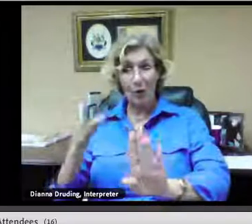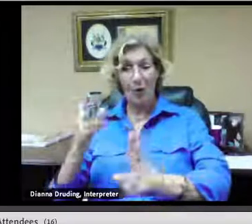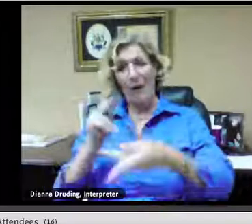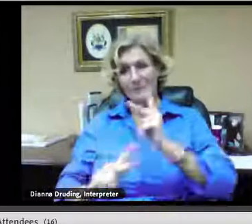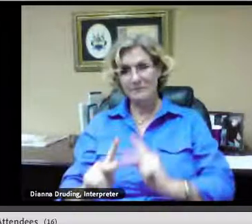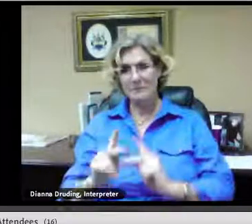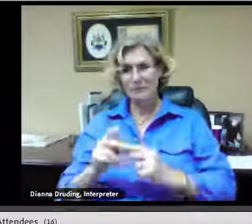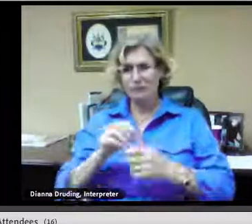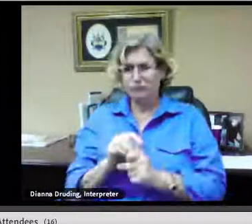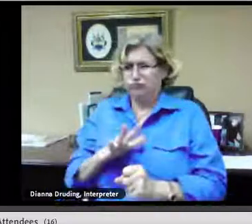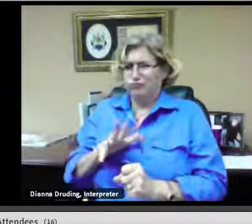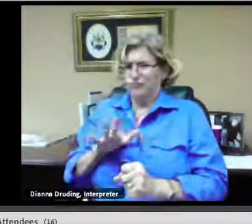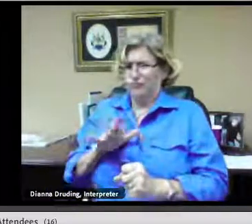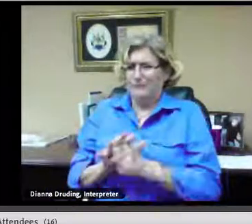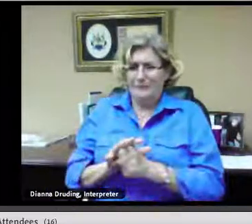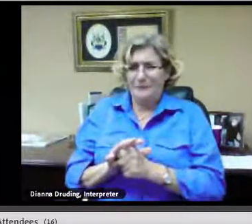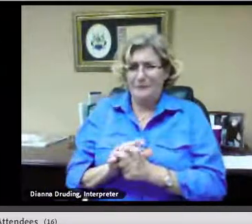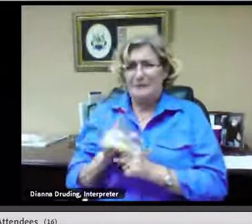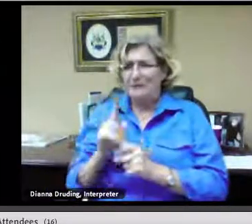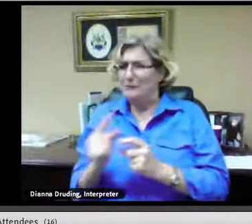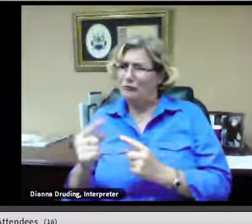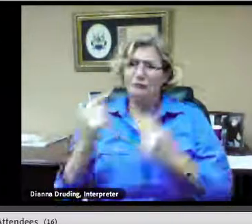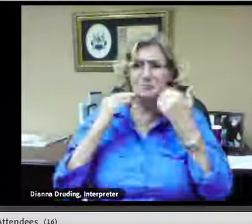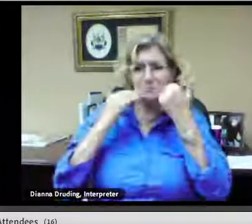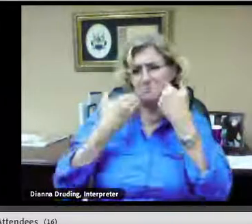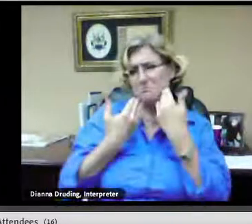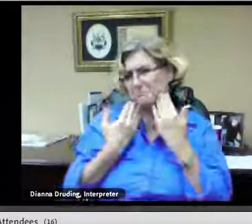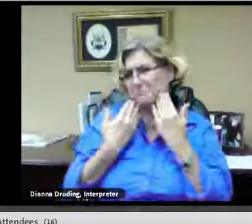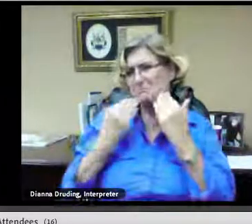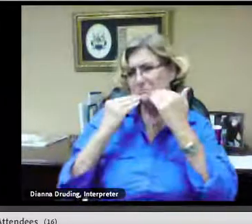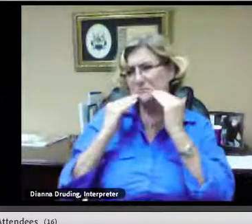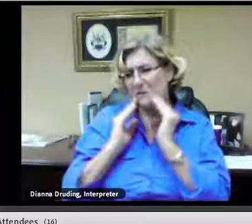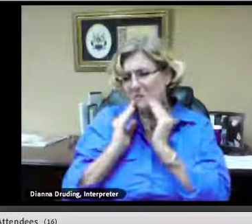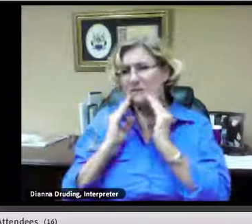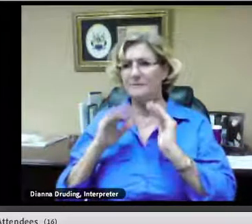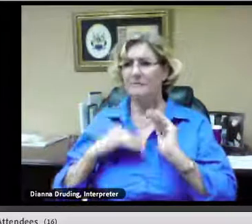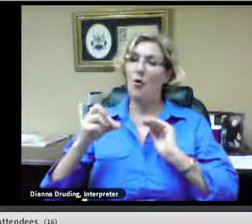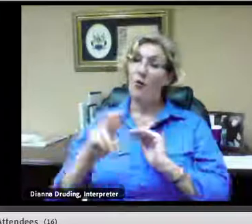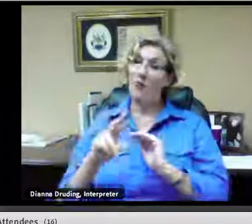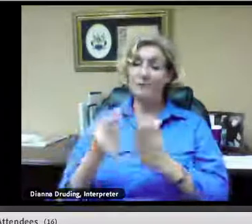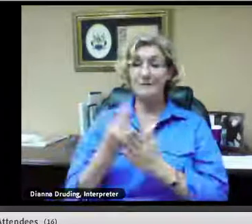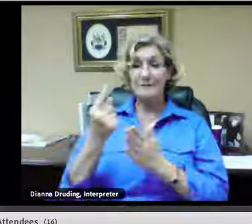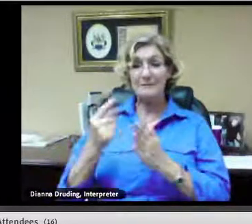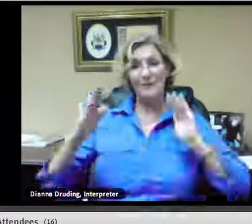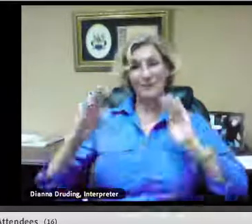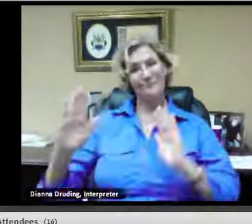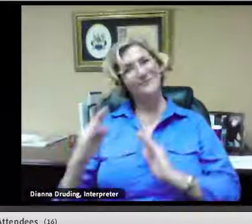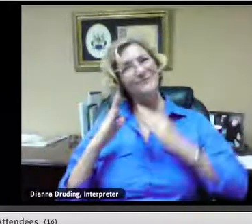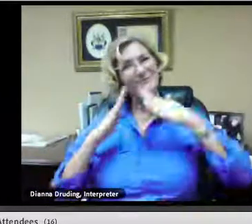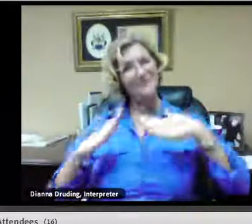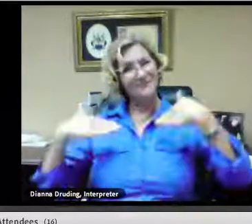Or does somebody take the time to smile and greet with you, you know, or greet you and have a conversation